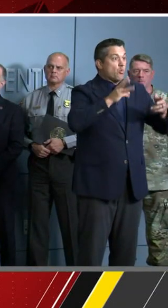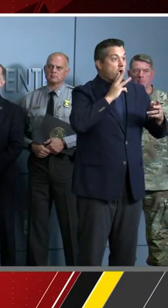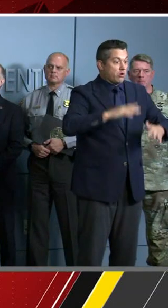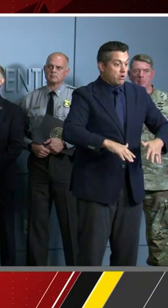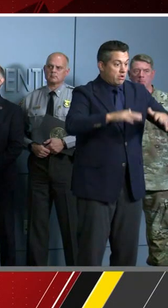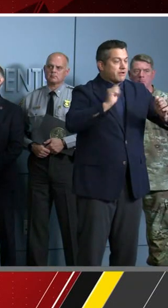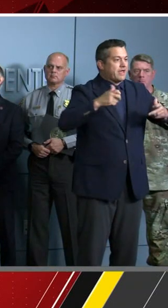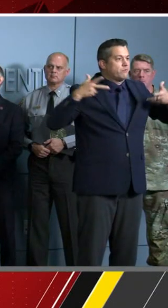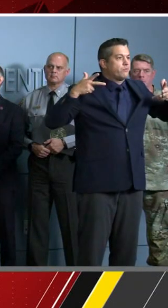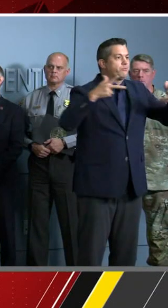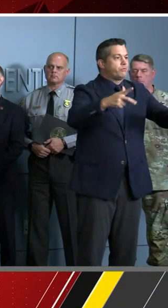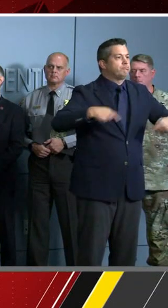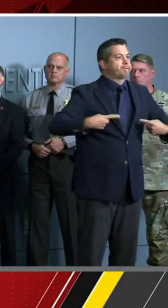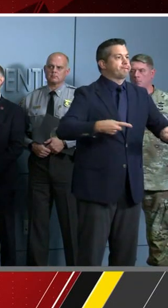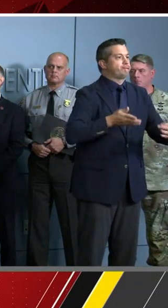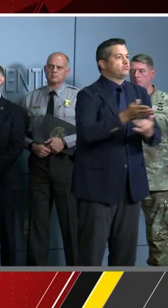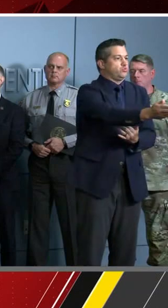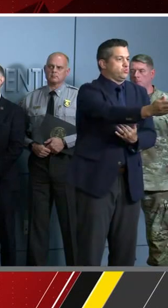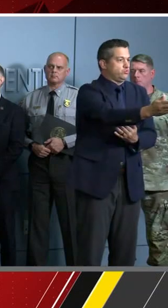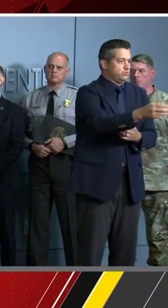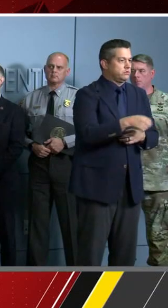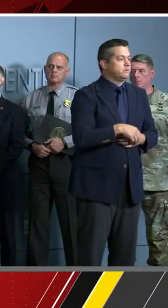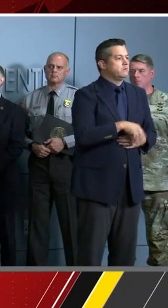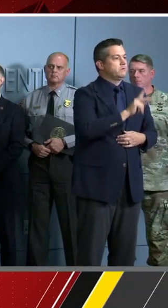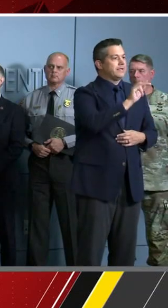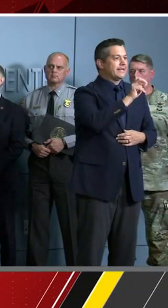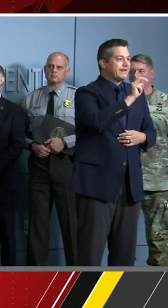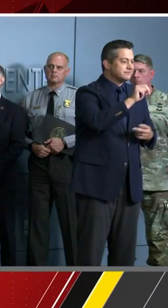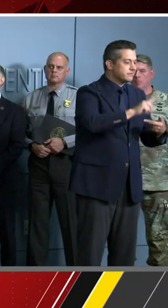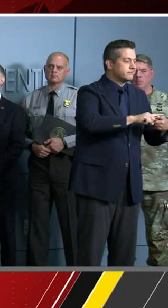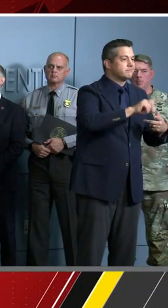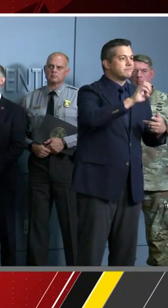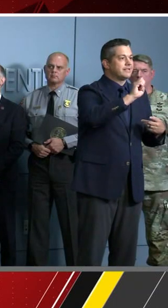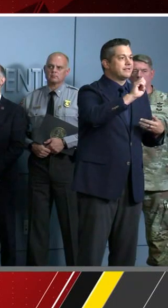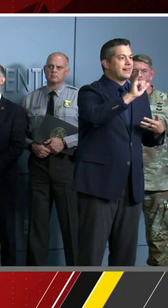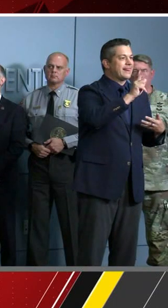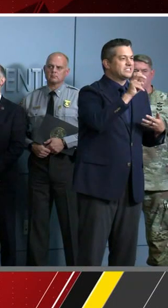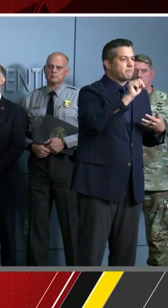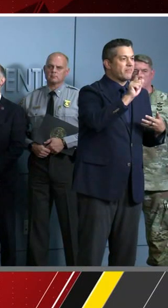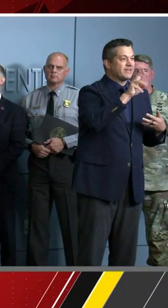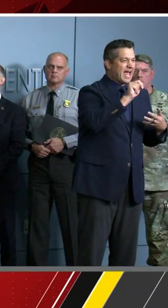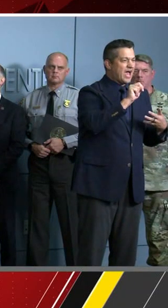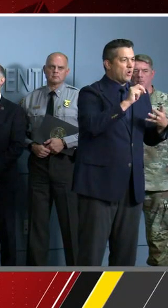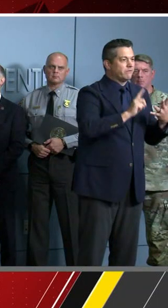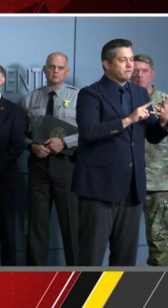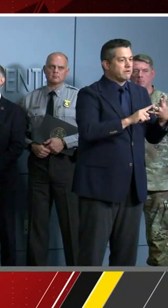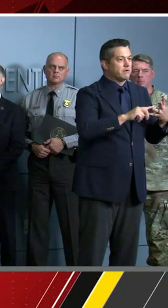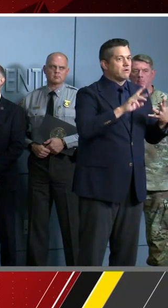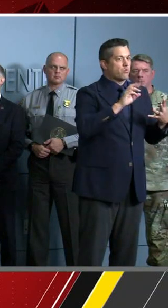quickly from Kinston,